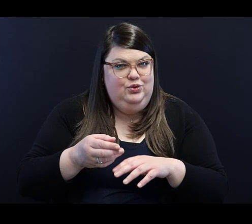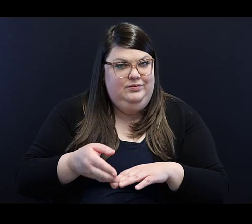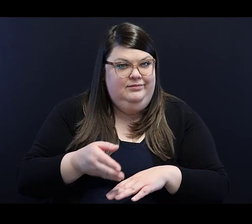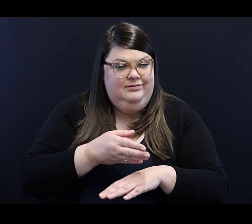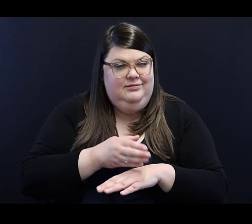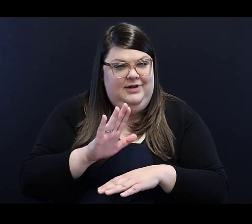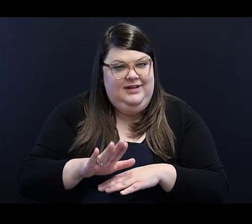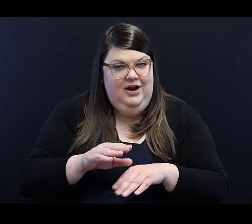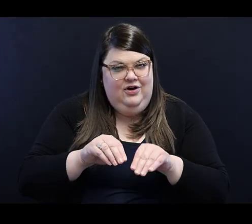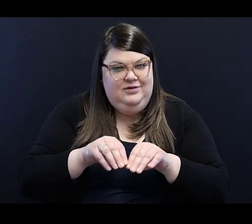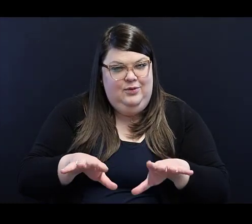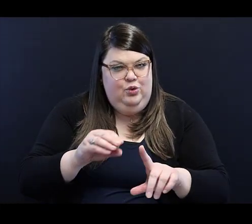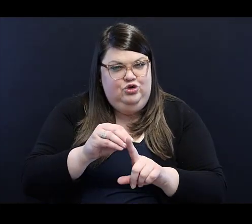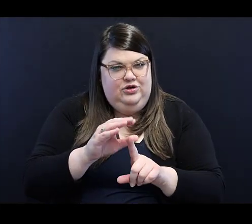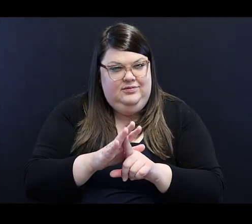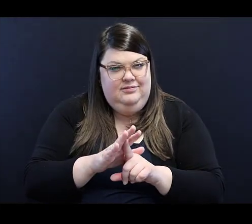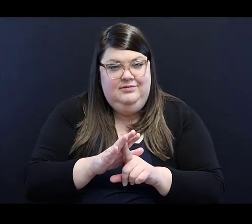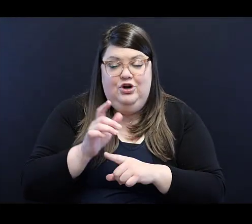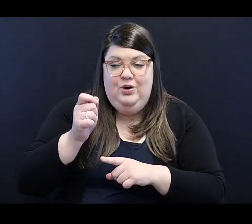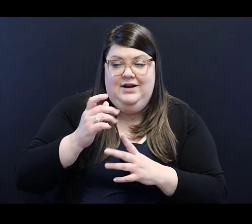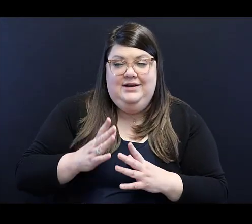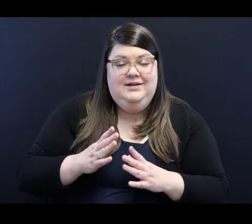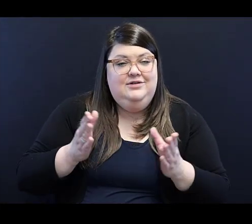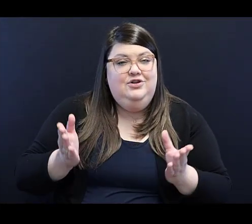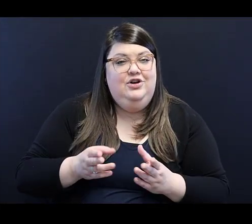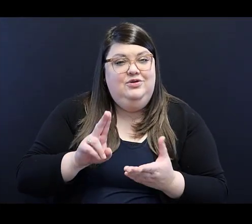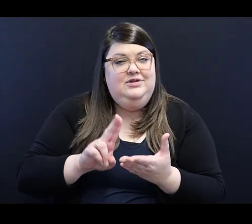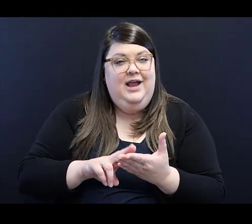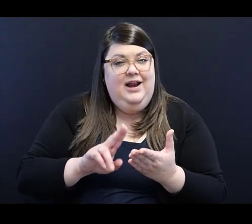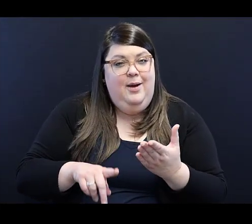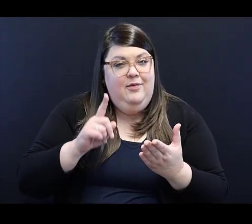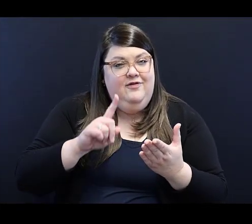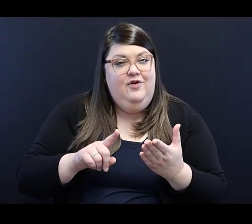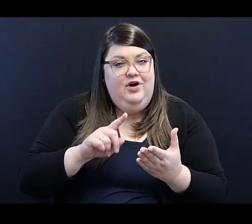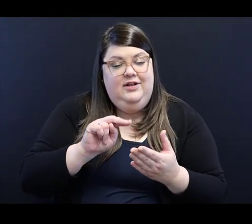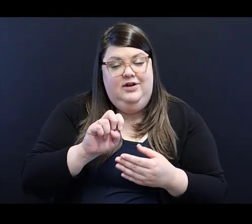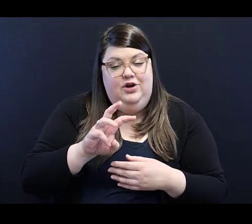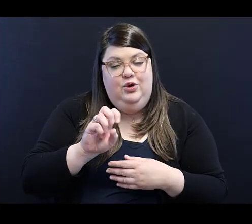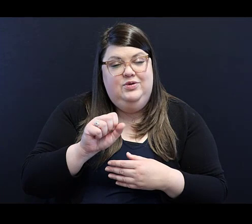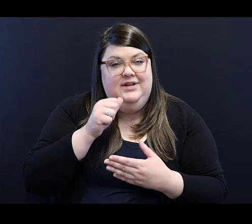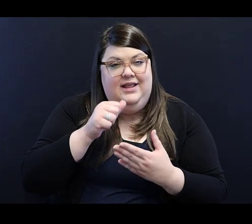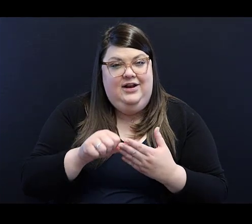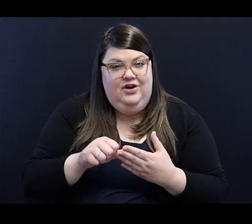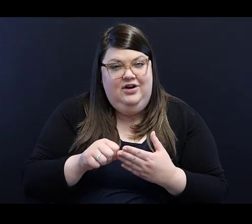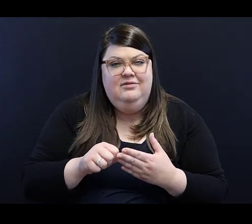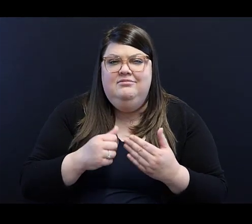Grantees are encouraged to sign up for the NCRTM newsletter. Let’s quickly review how to sign up